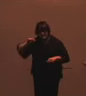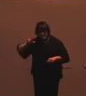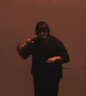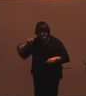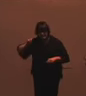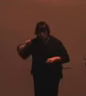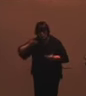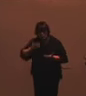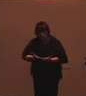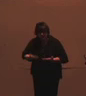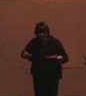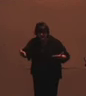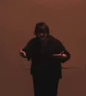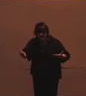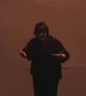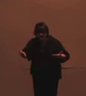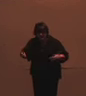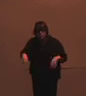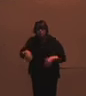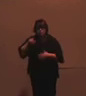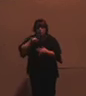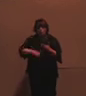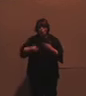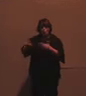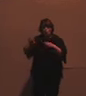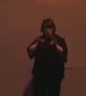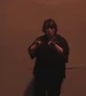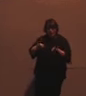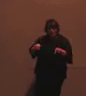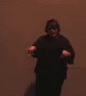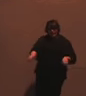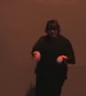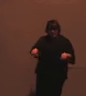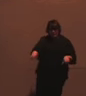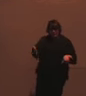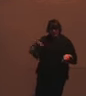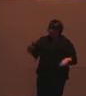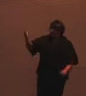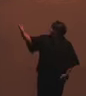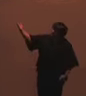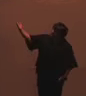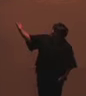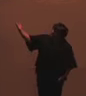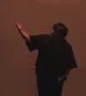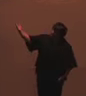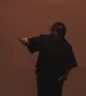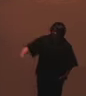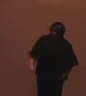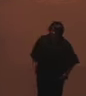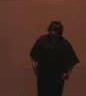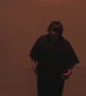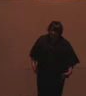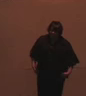What he did is like this, vanishing all the notes.